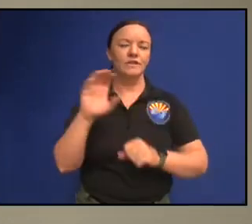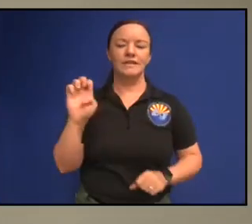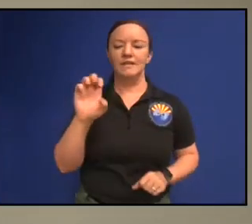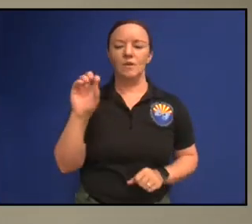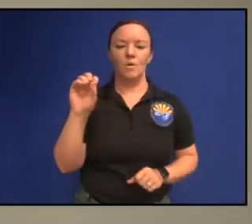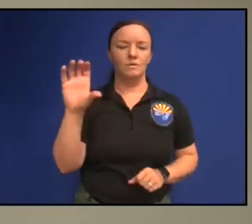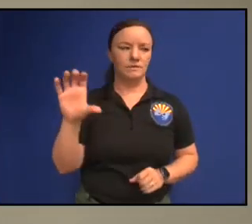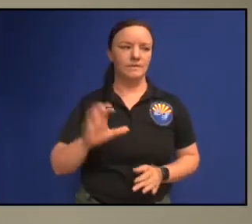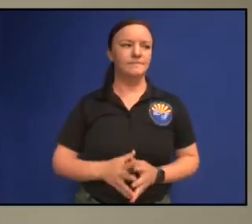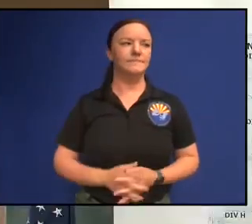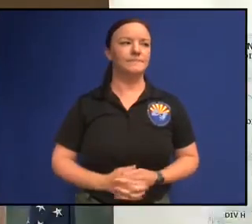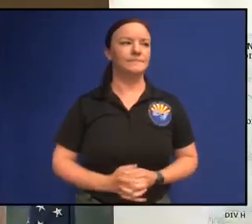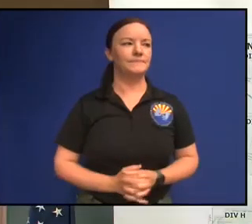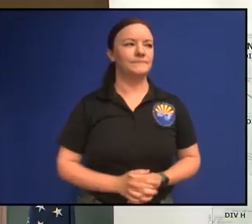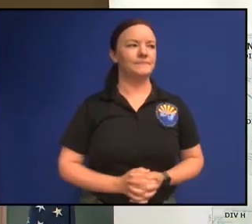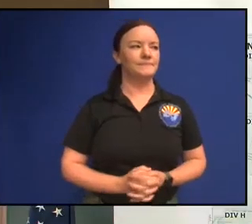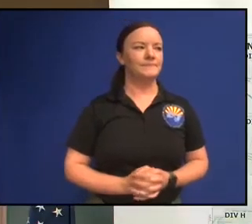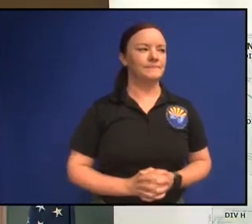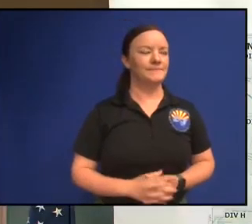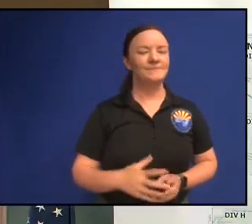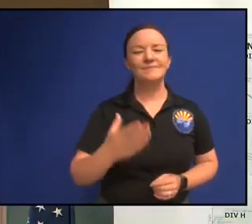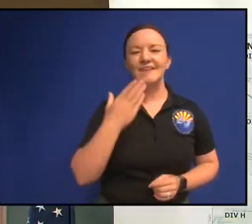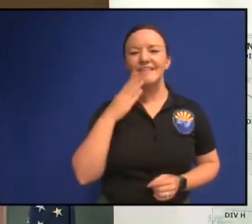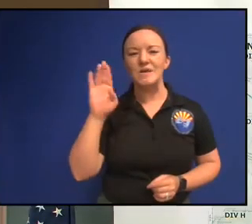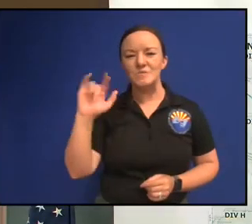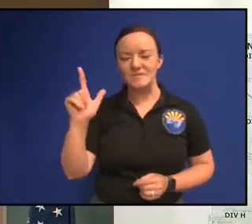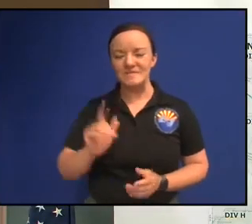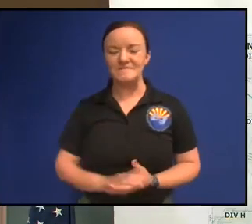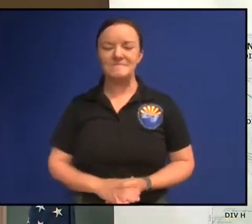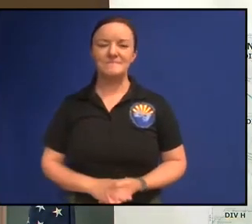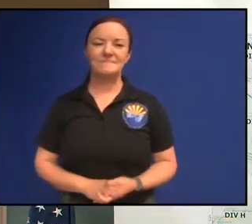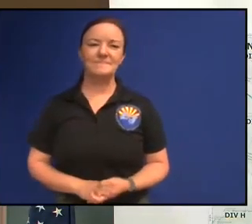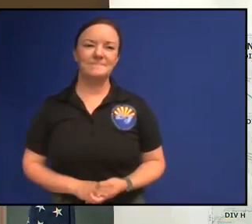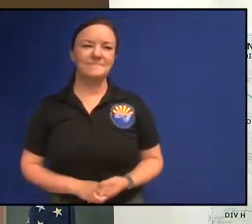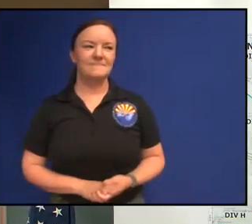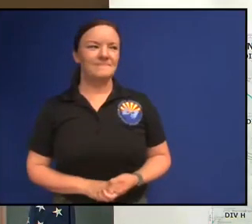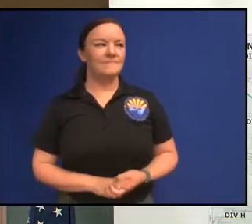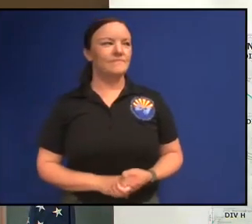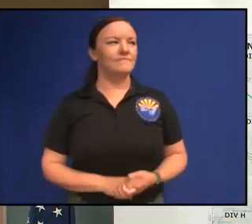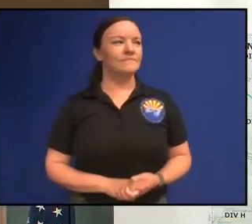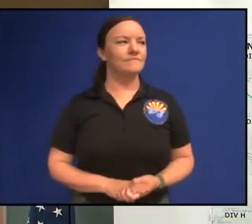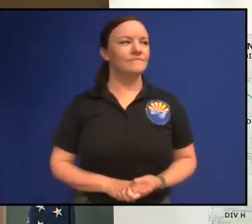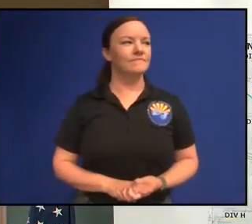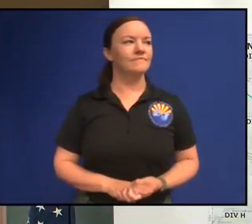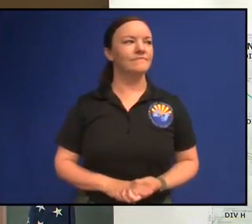THANK YOU, BILL. OF COURSE I'M TRAVIS MARTINEZ, WITH THE NEW MEXICO EOC.